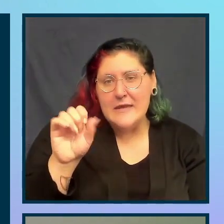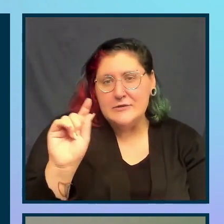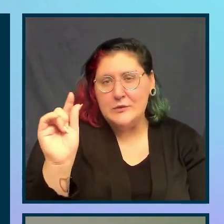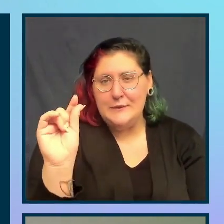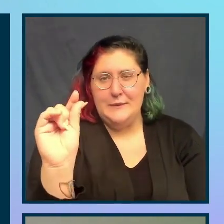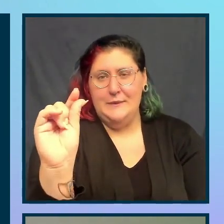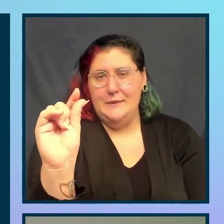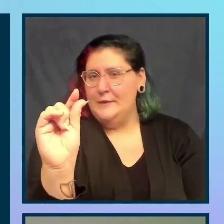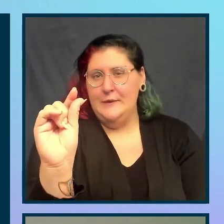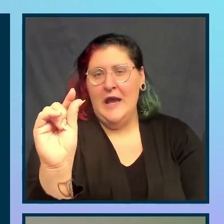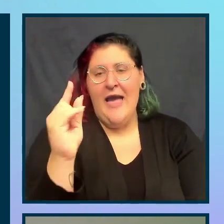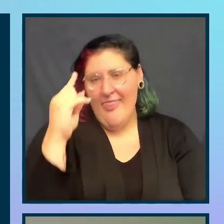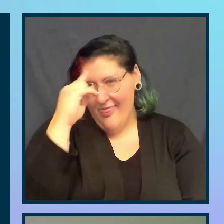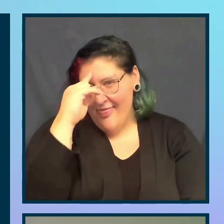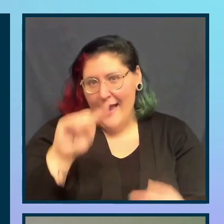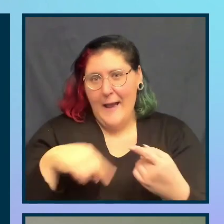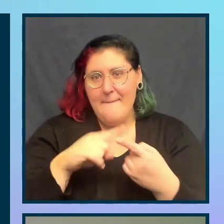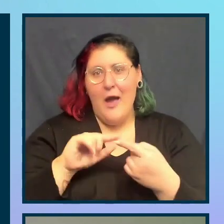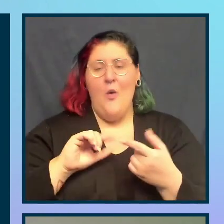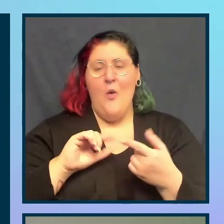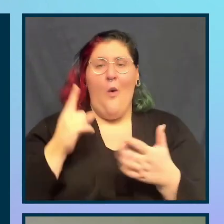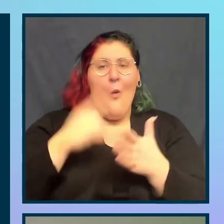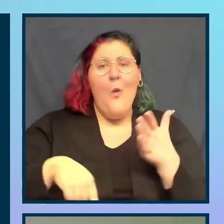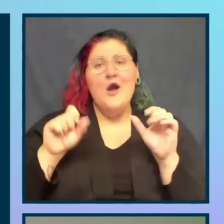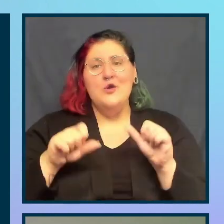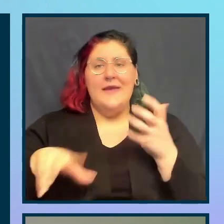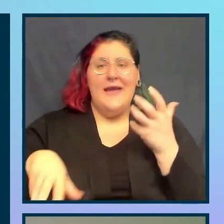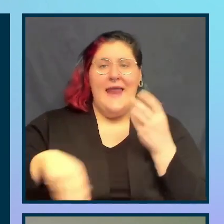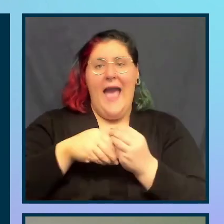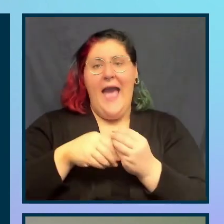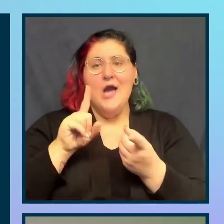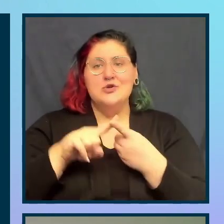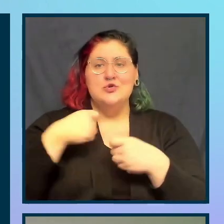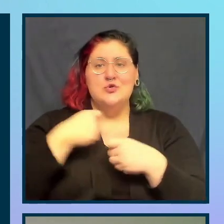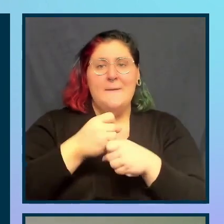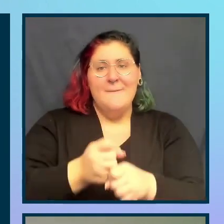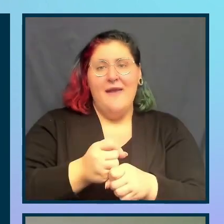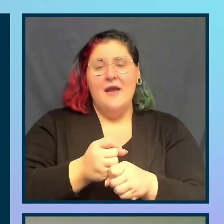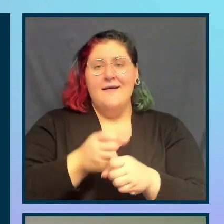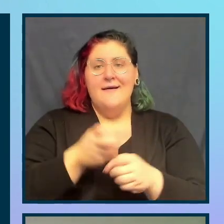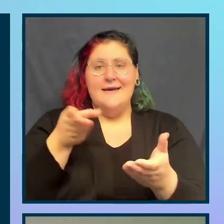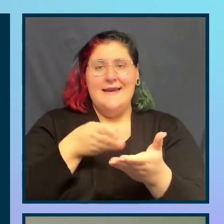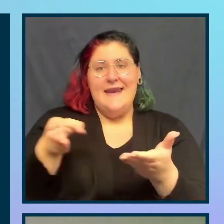a search or a filter capability that would let you jump to a specific node without needing to like dive into this,